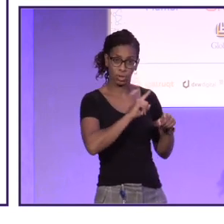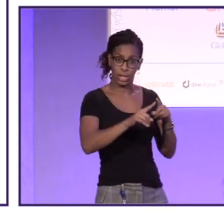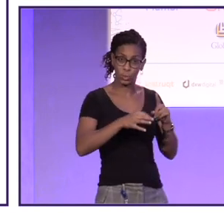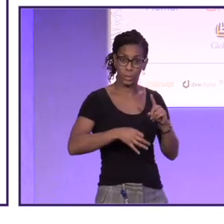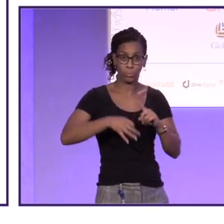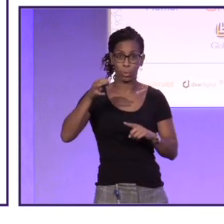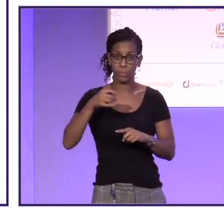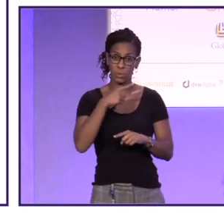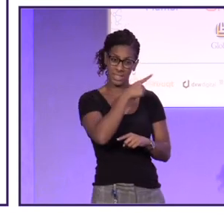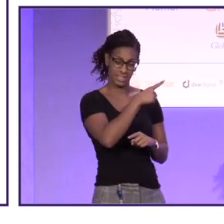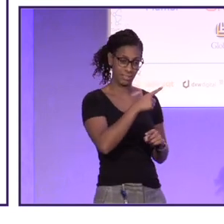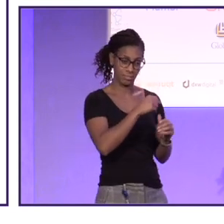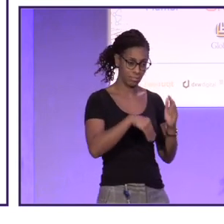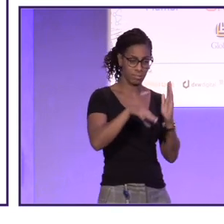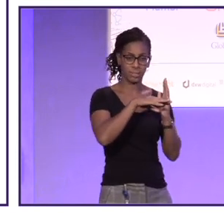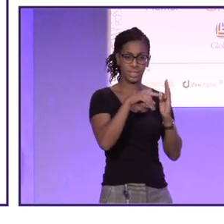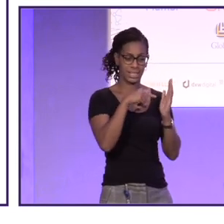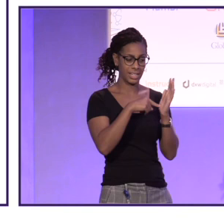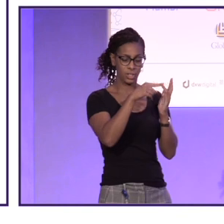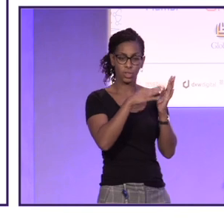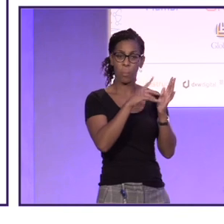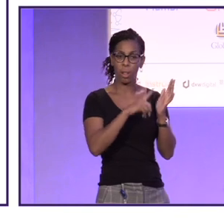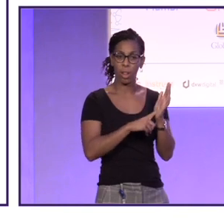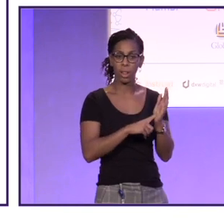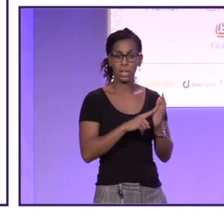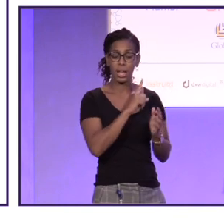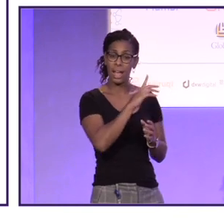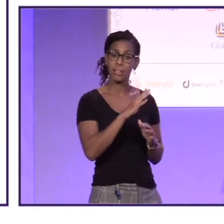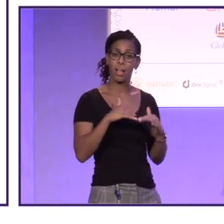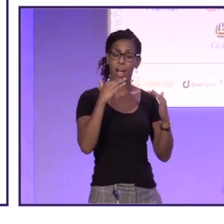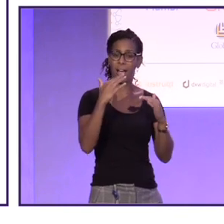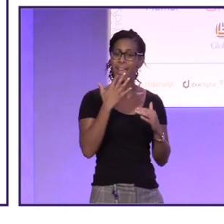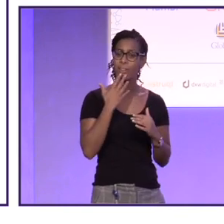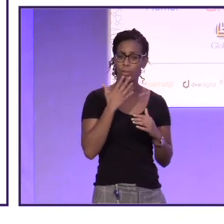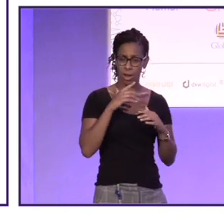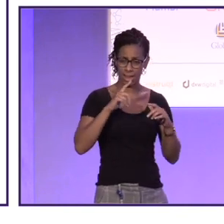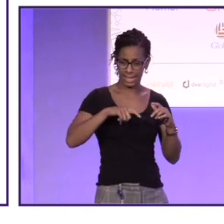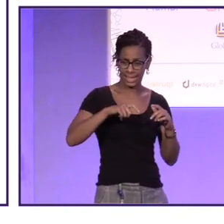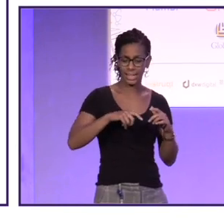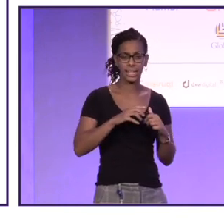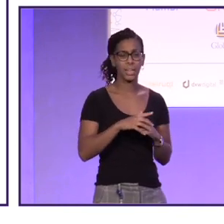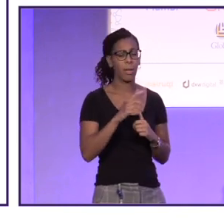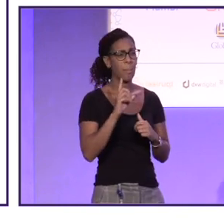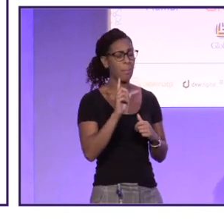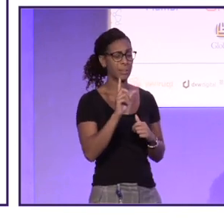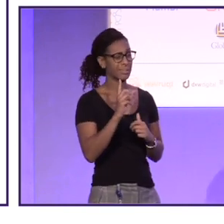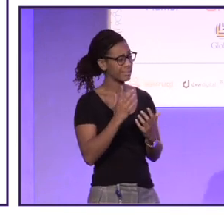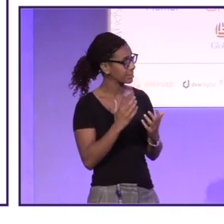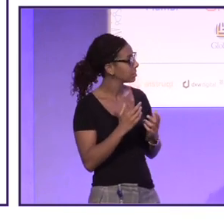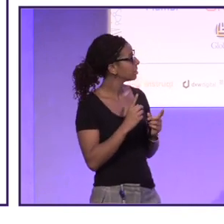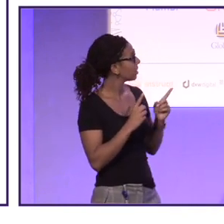TOML, That does have hierarchy, but the only thing here is that this nice white-space